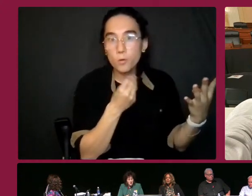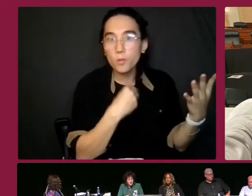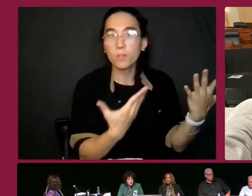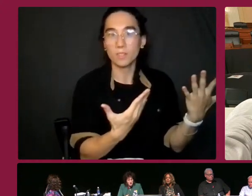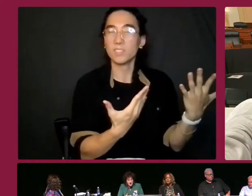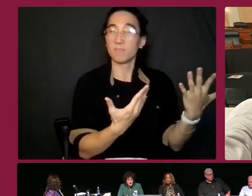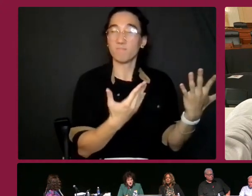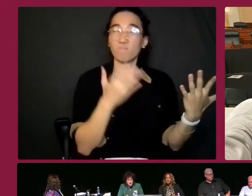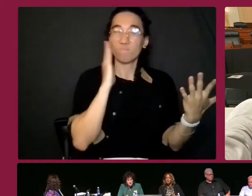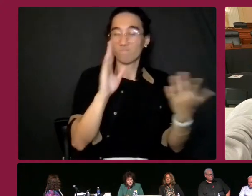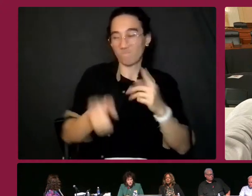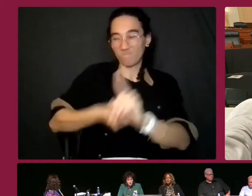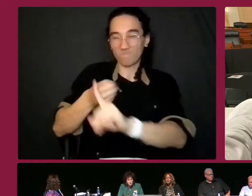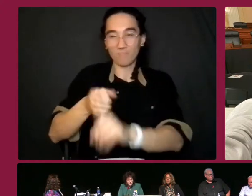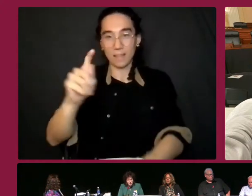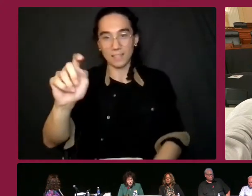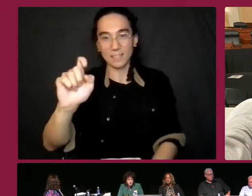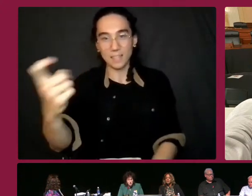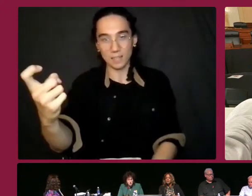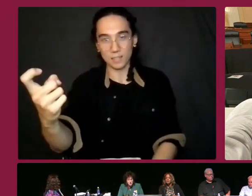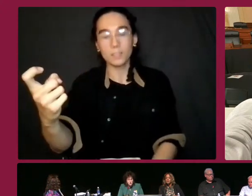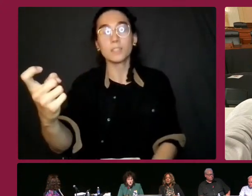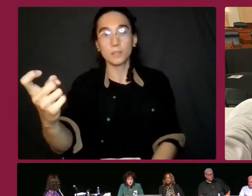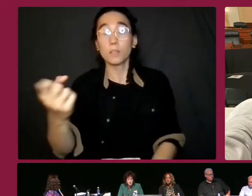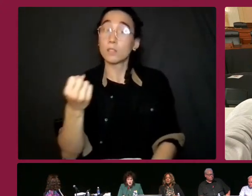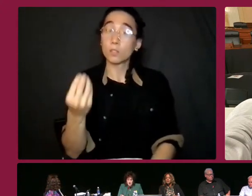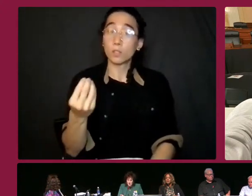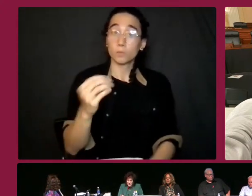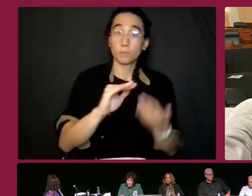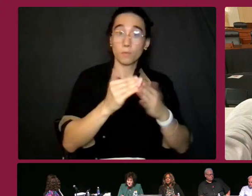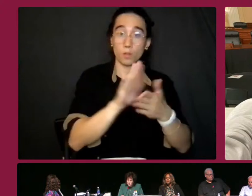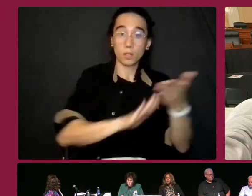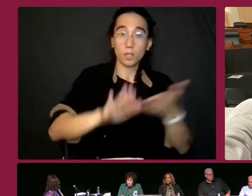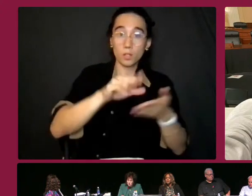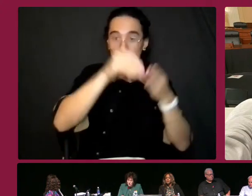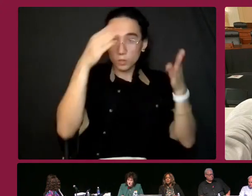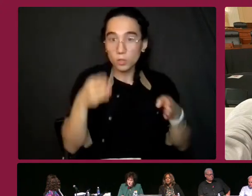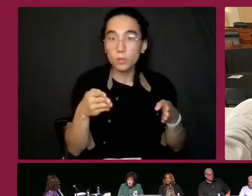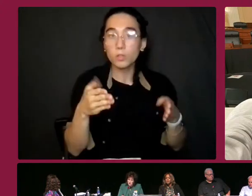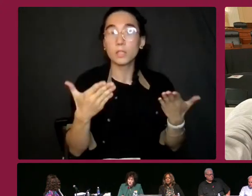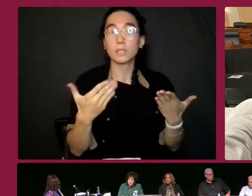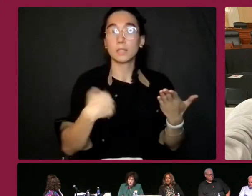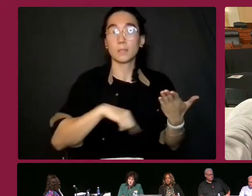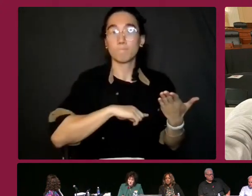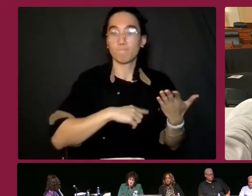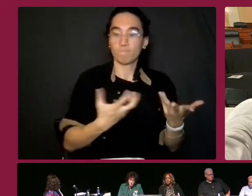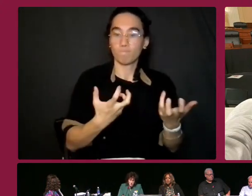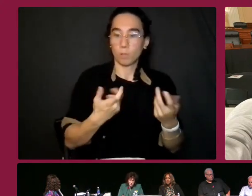The challenges for Community College students, we do everything we can to reduce their educational expenses to zero,